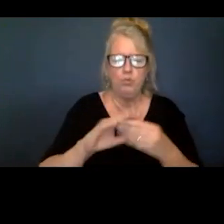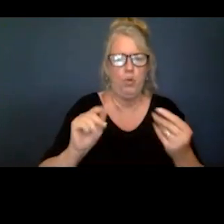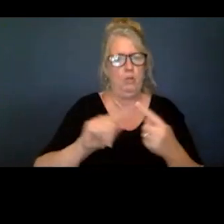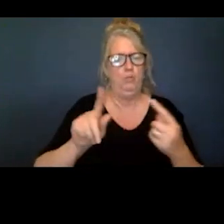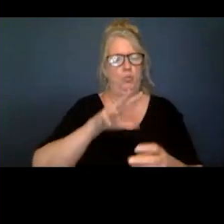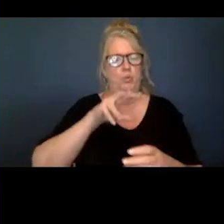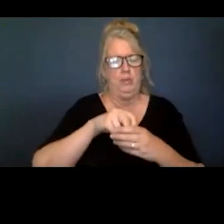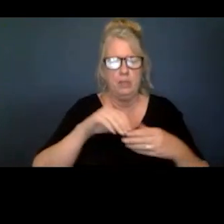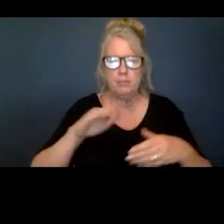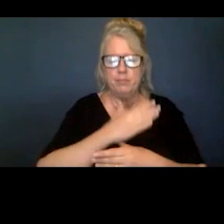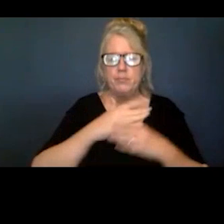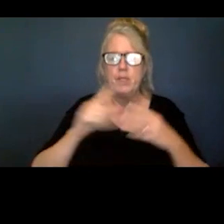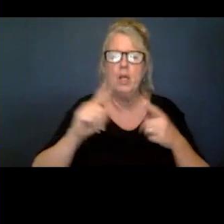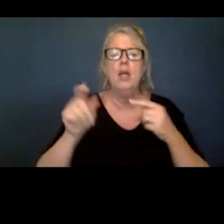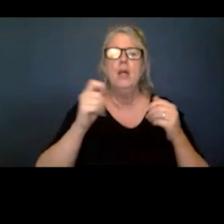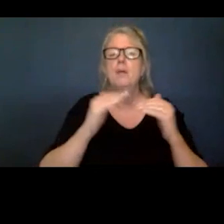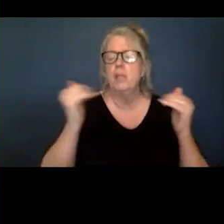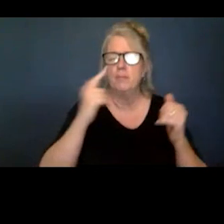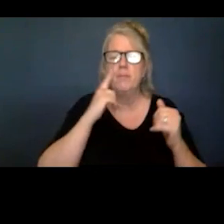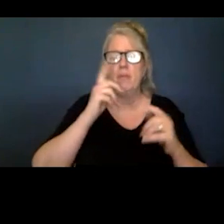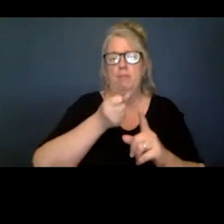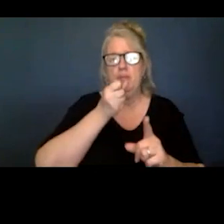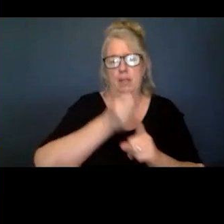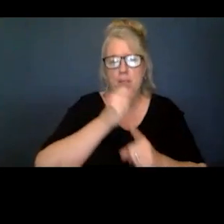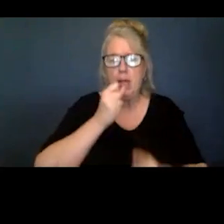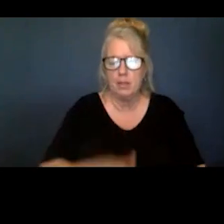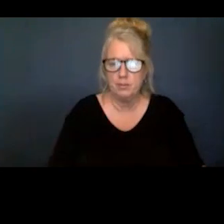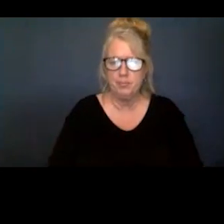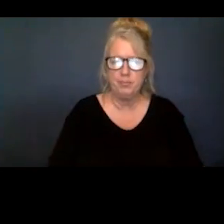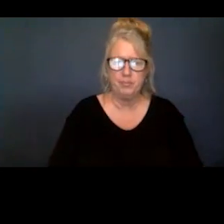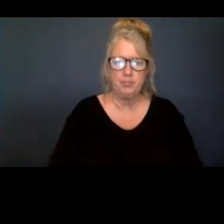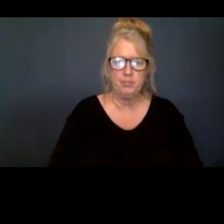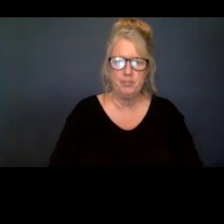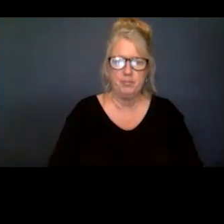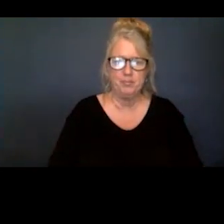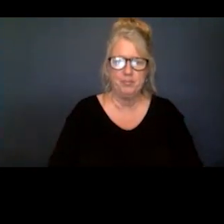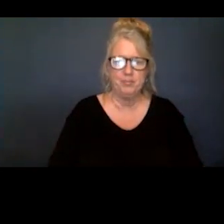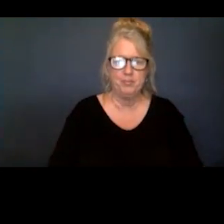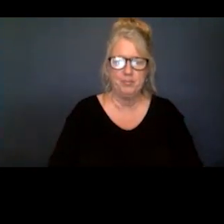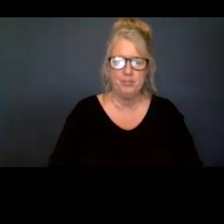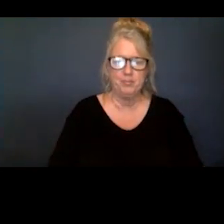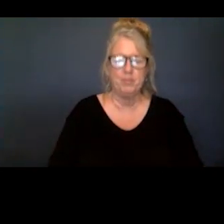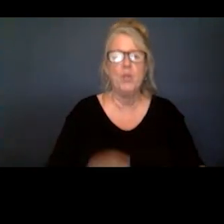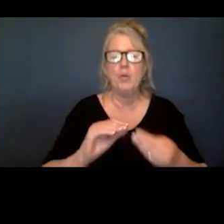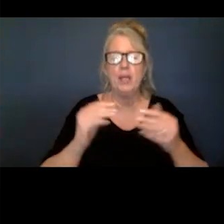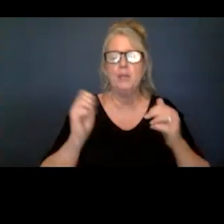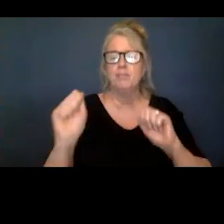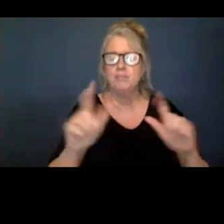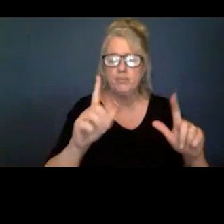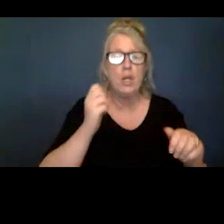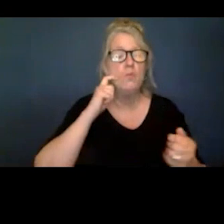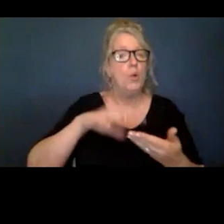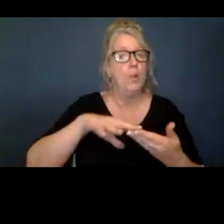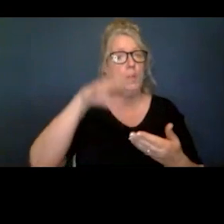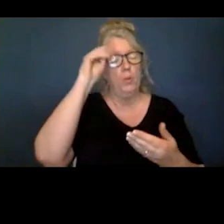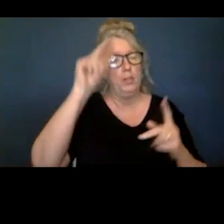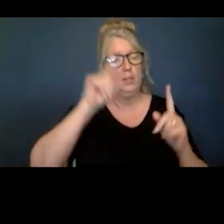to have mutually beneficial impact. Slide 2, learning objectives. First,